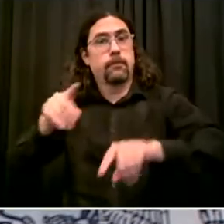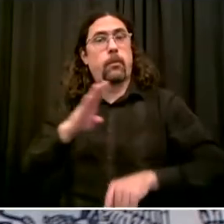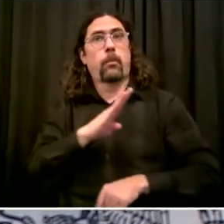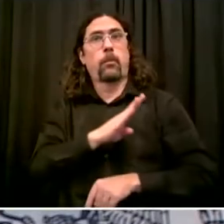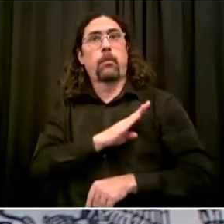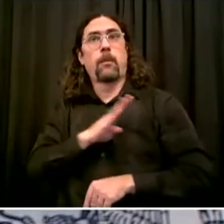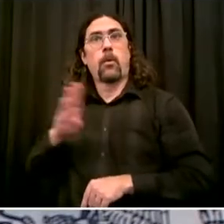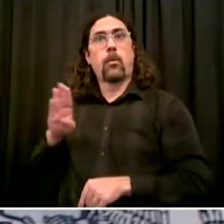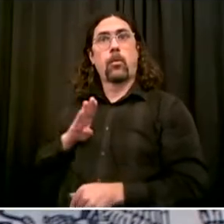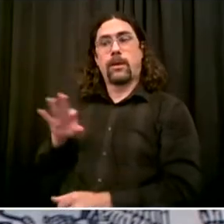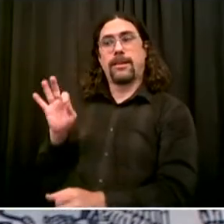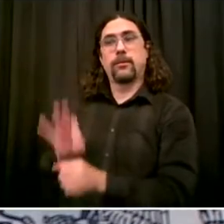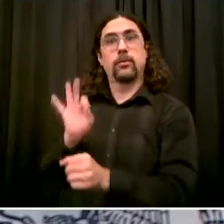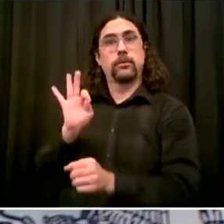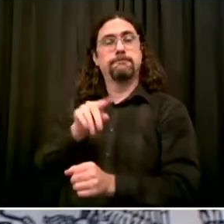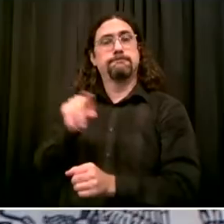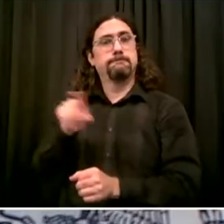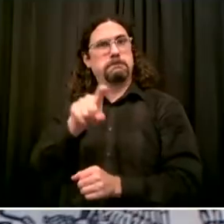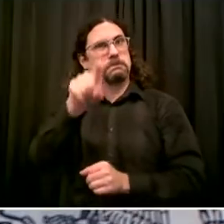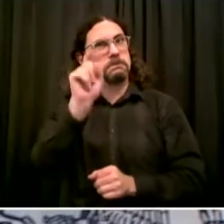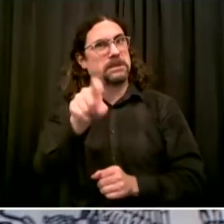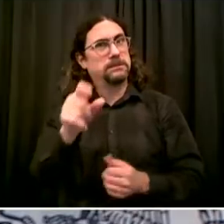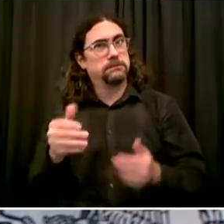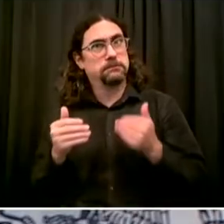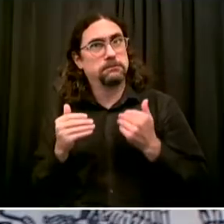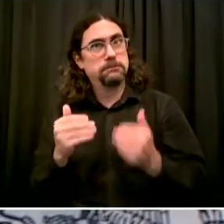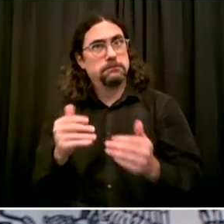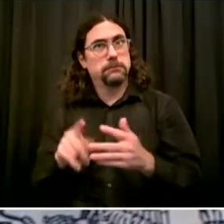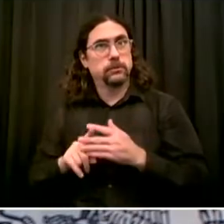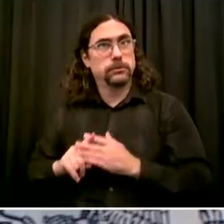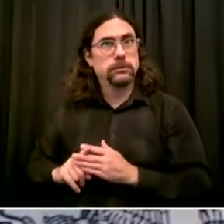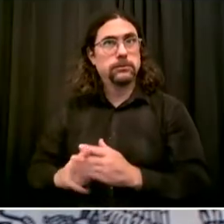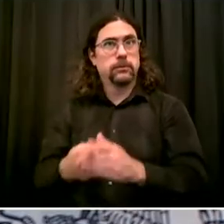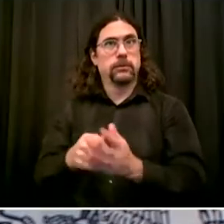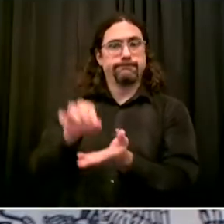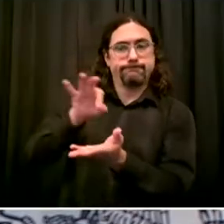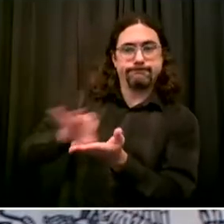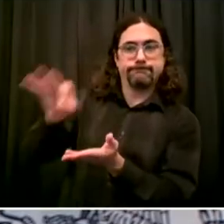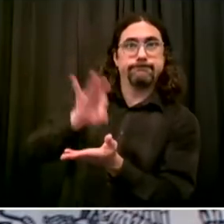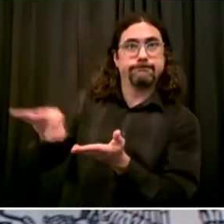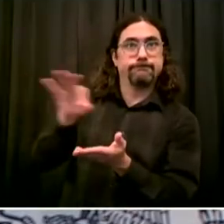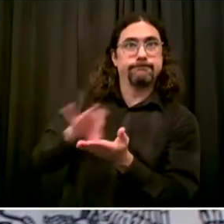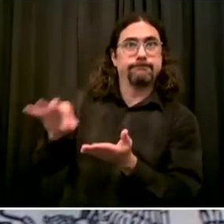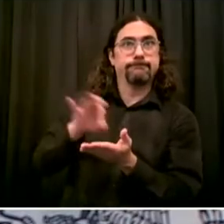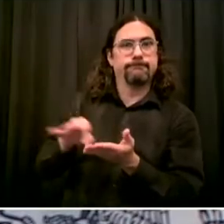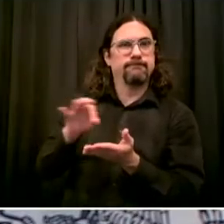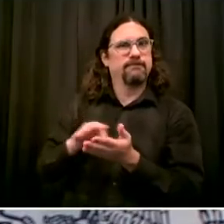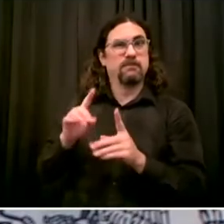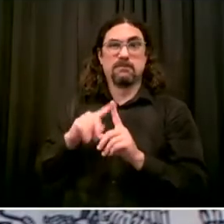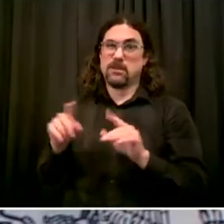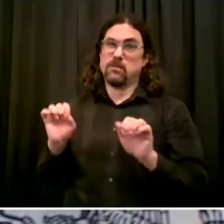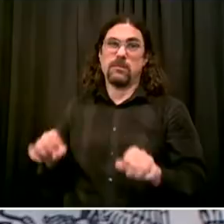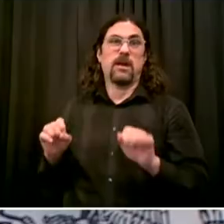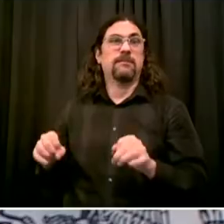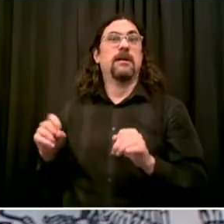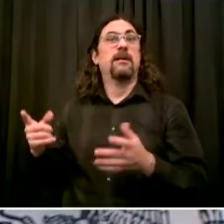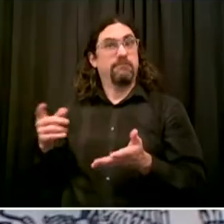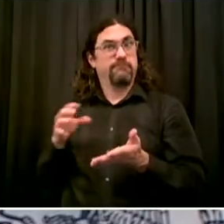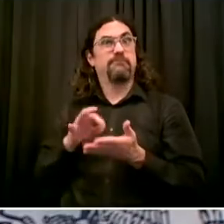SOME BALLOTS THAT WERE RECEIV WEDIOTHUT POST MAS RKWHICH WILL FURTHER DELAY THE